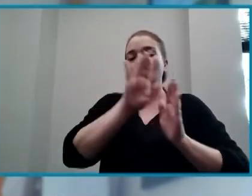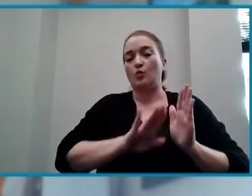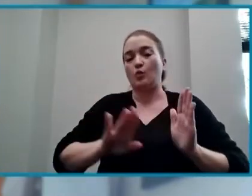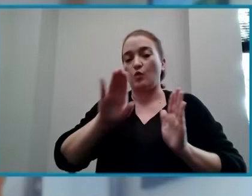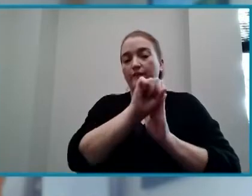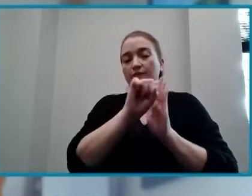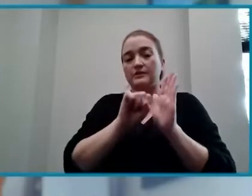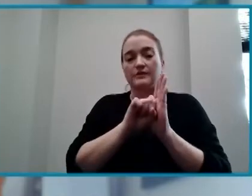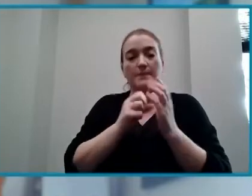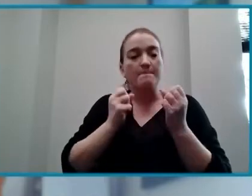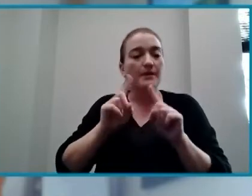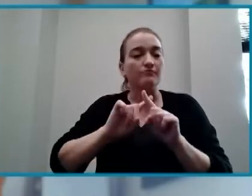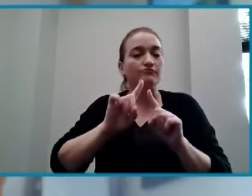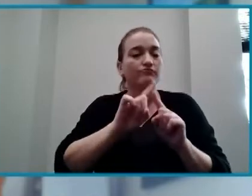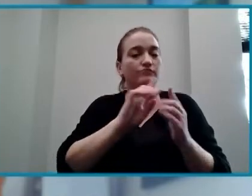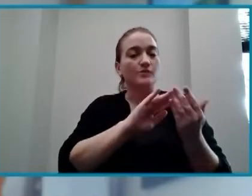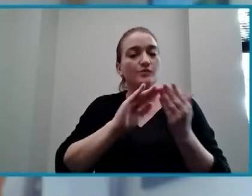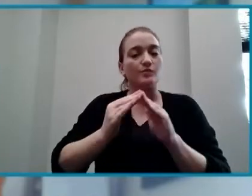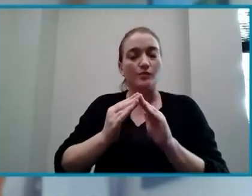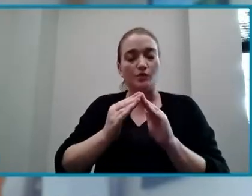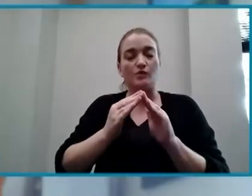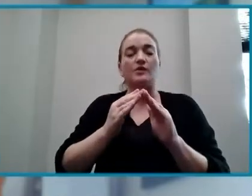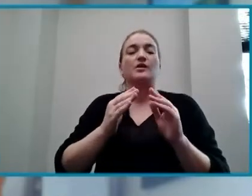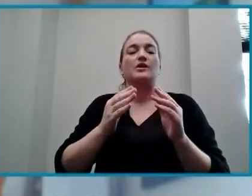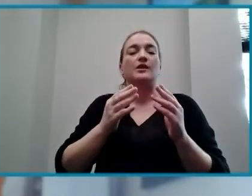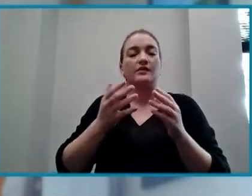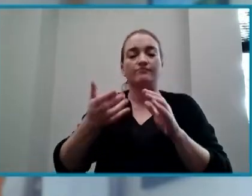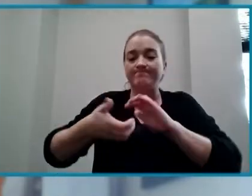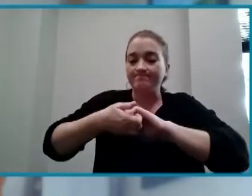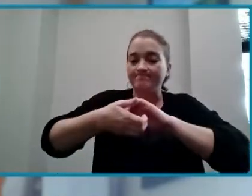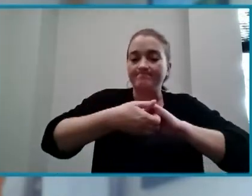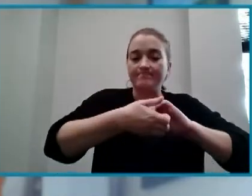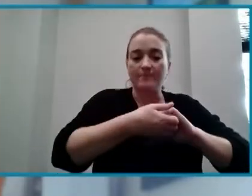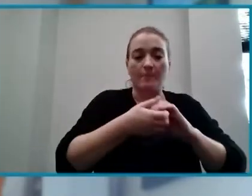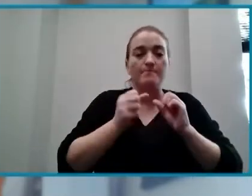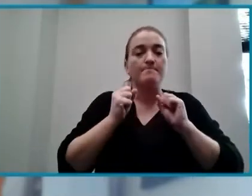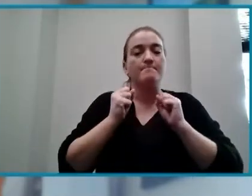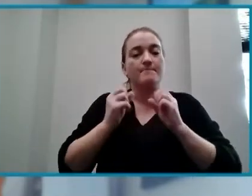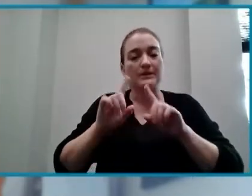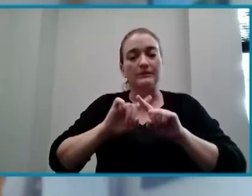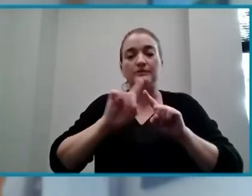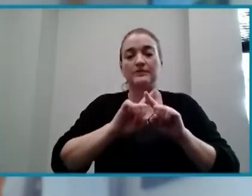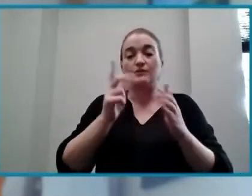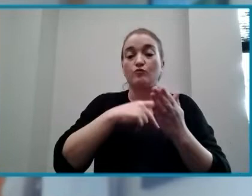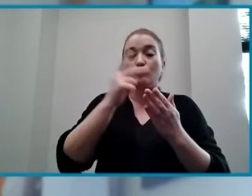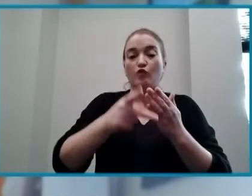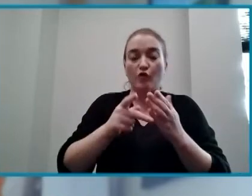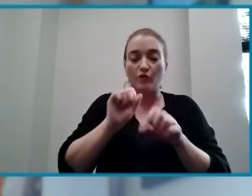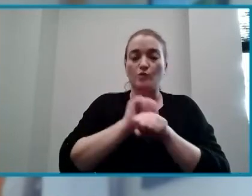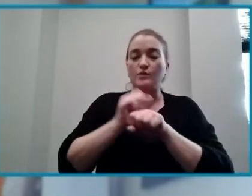many different programs we've done over the years. Um, and we got involved with the NEA Creative Forces Project, um,